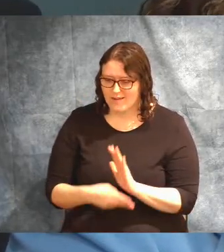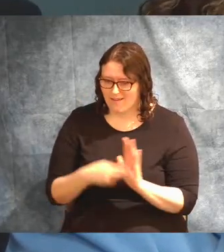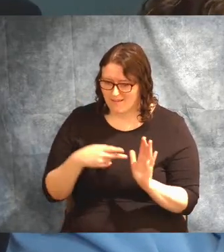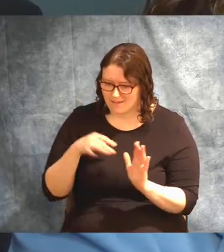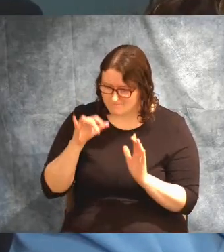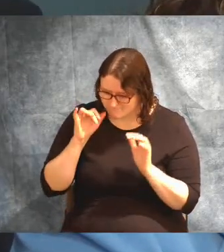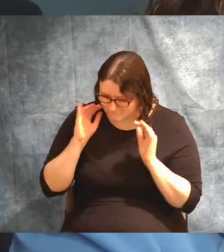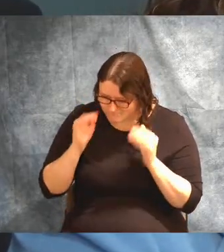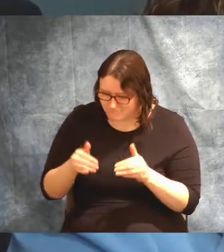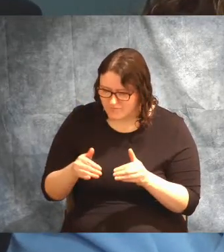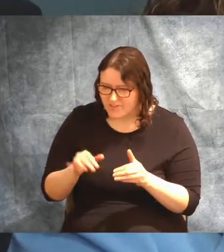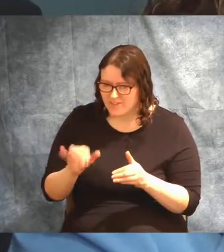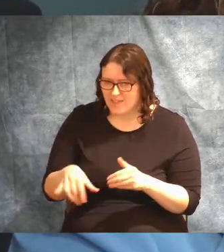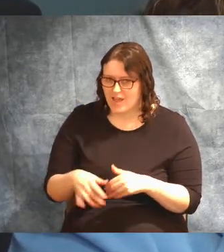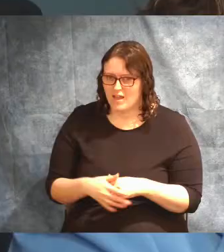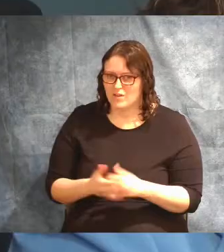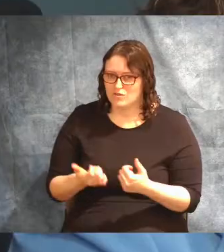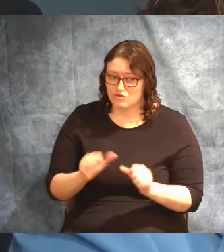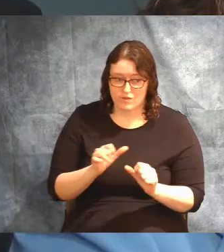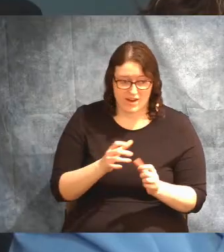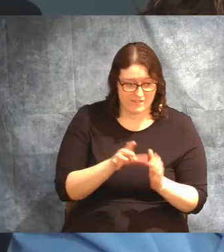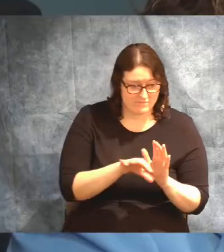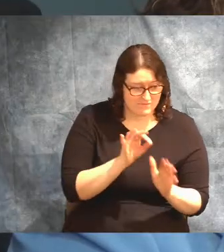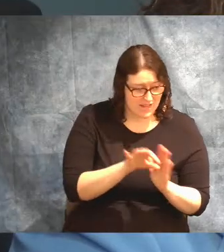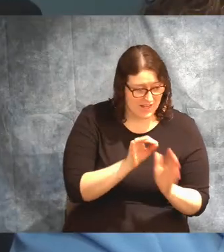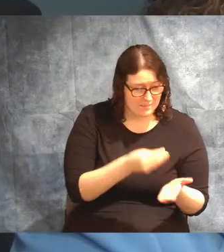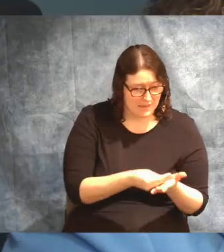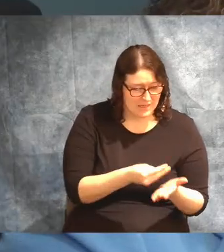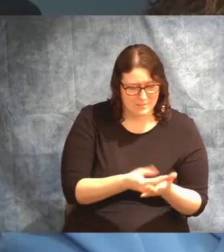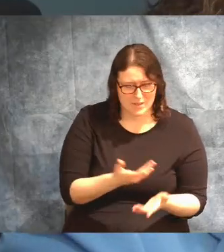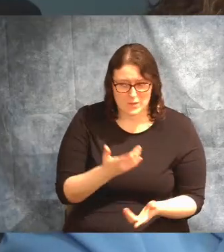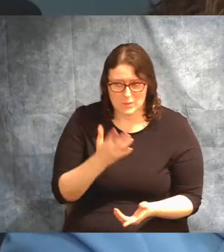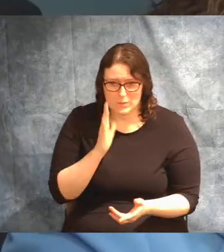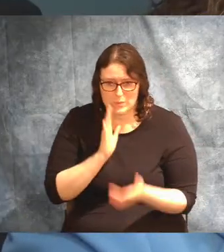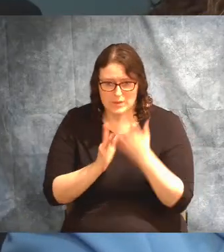helping. We're trying to get money, but we don't have enough money because soon as we help them,